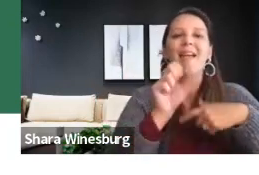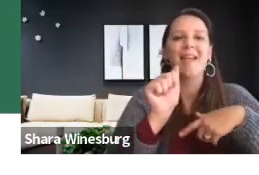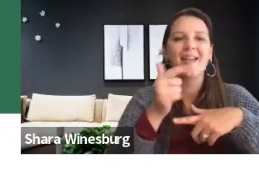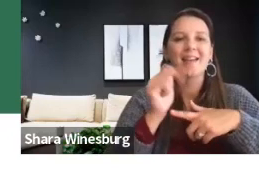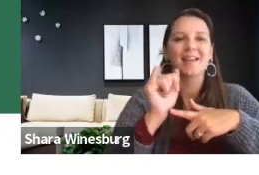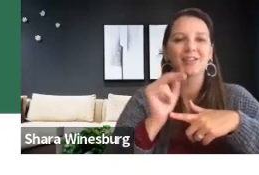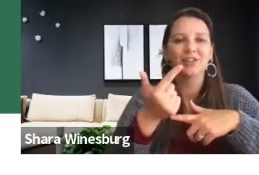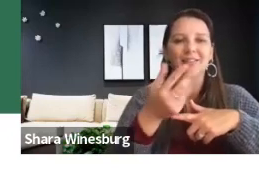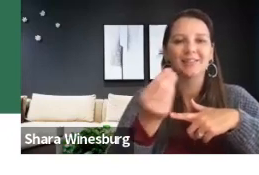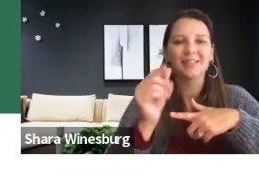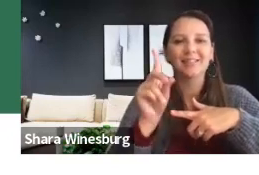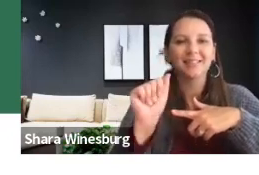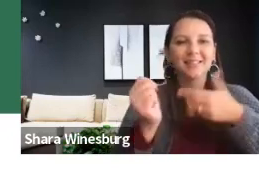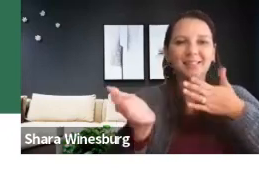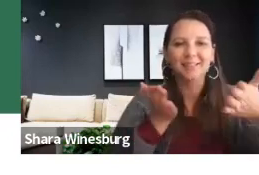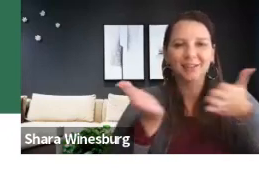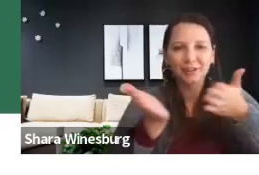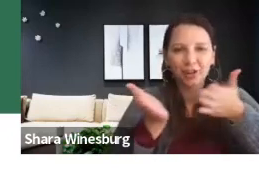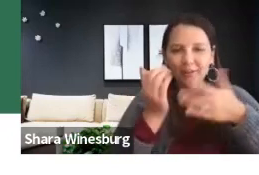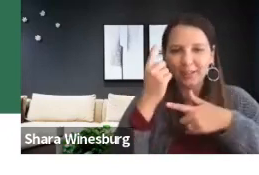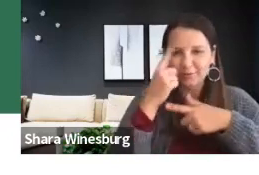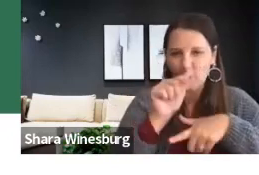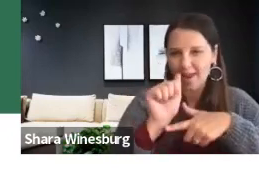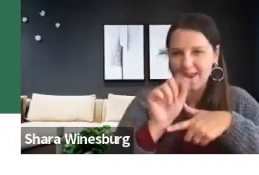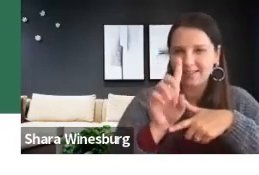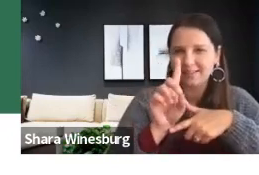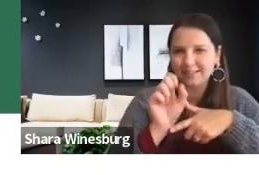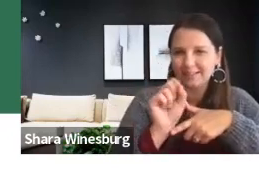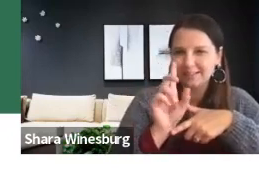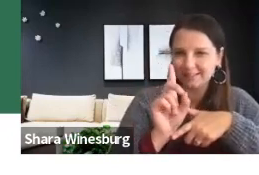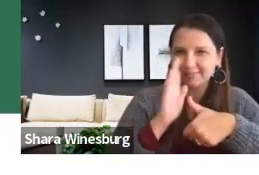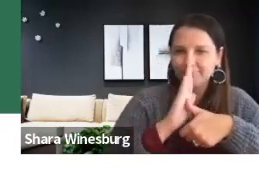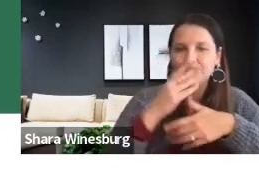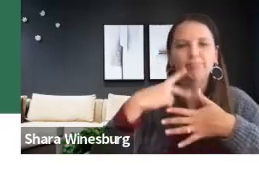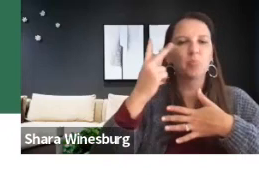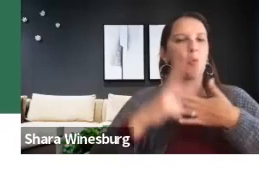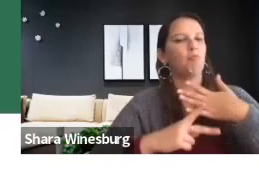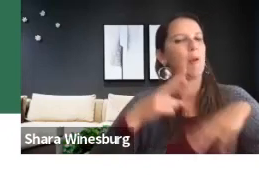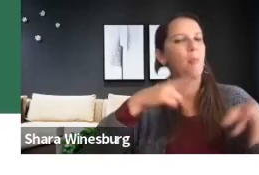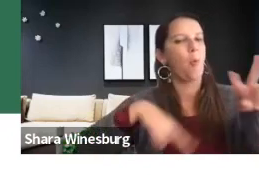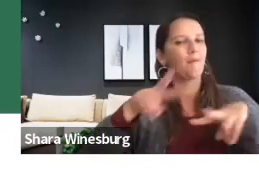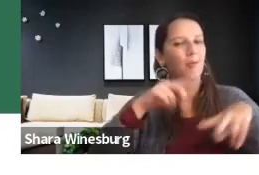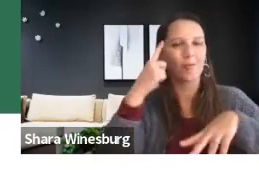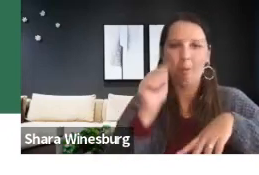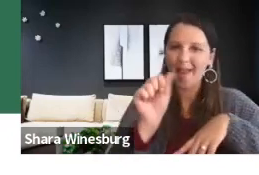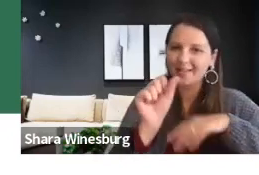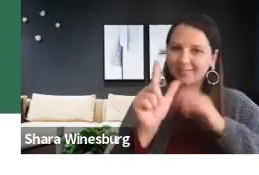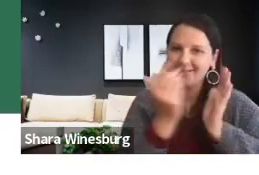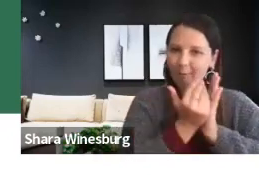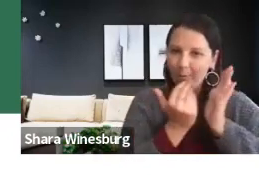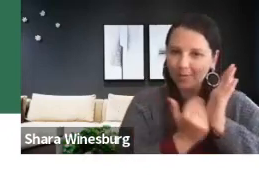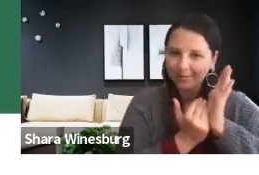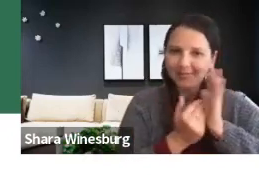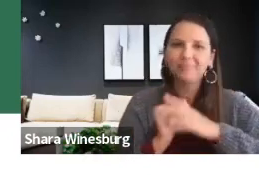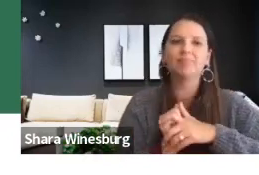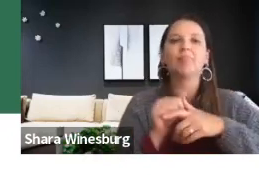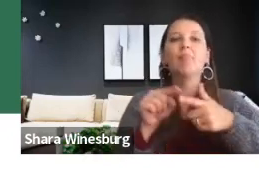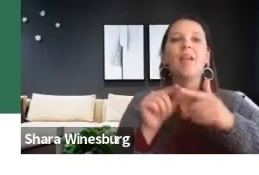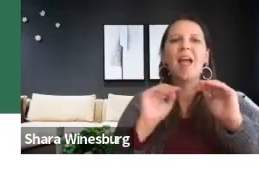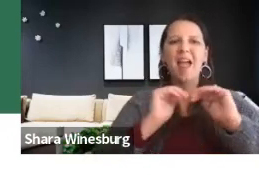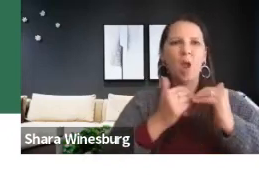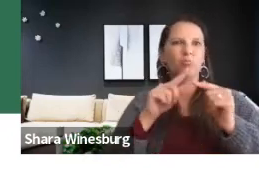Accessibility, Aging and Disability Services for the state of Nevada (ADSD)